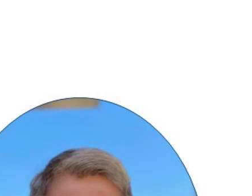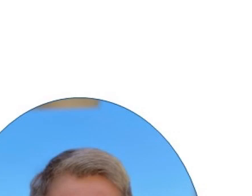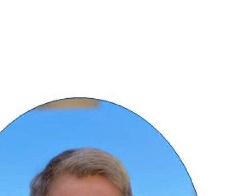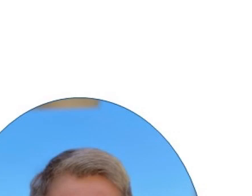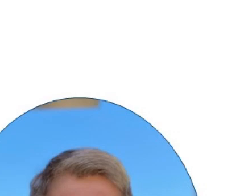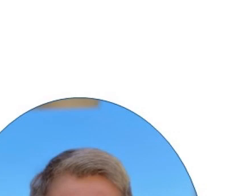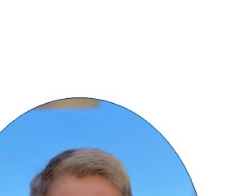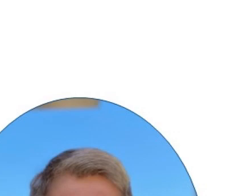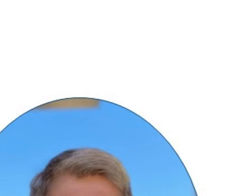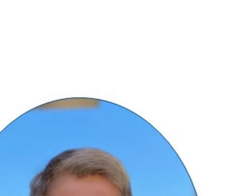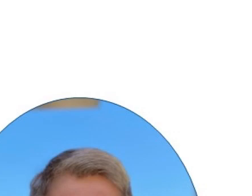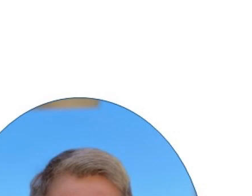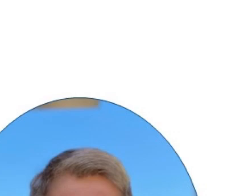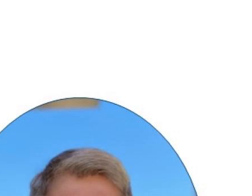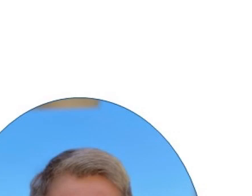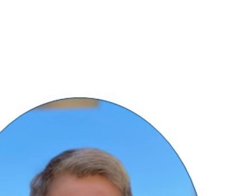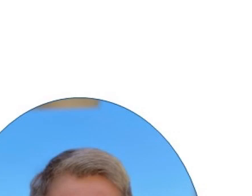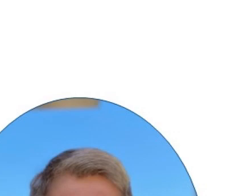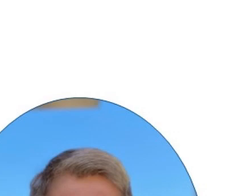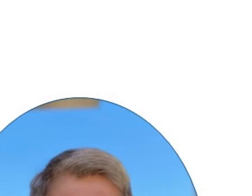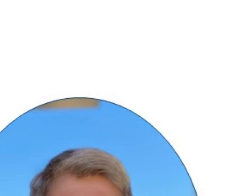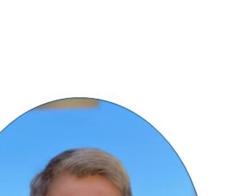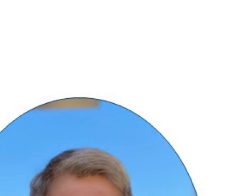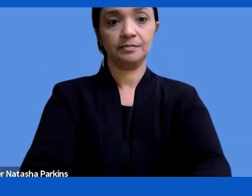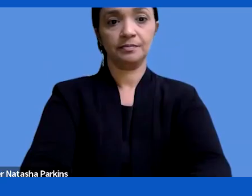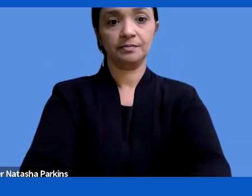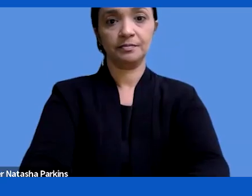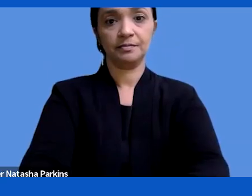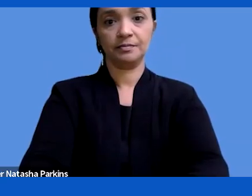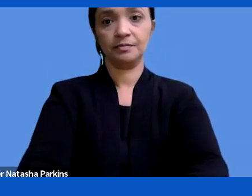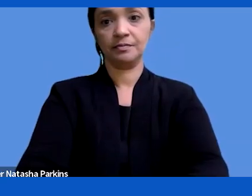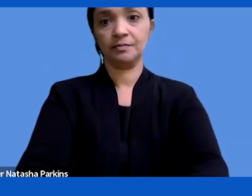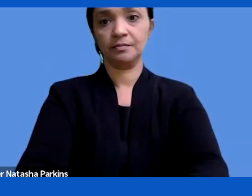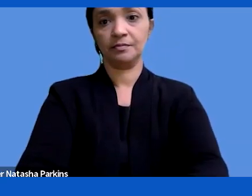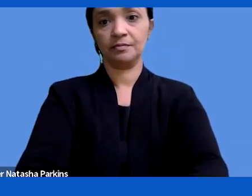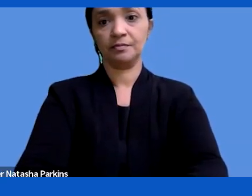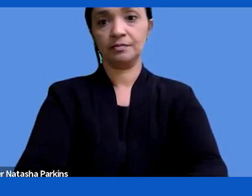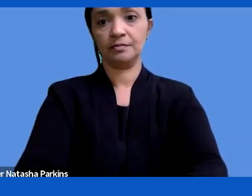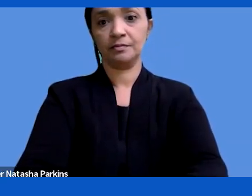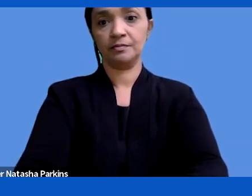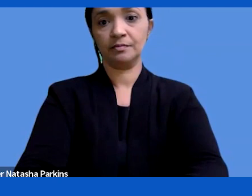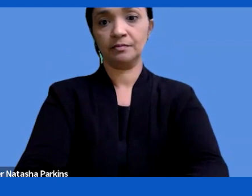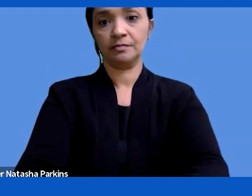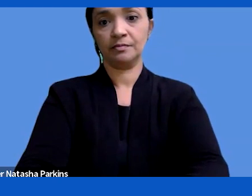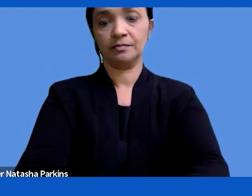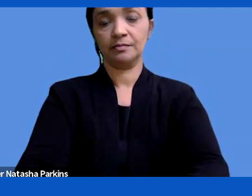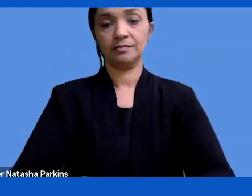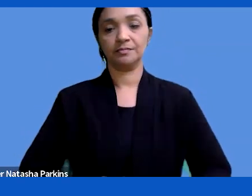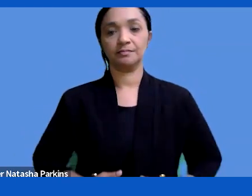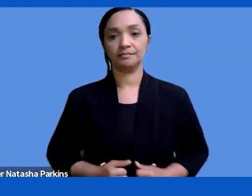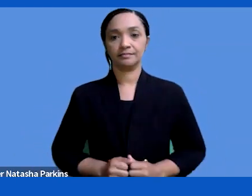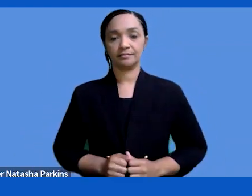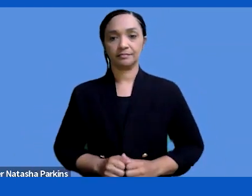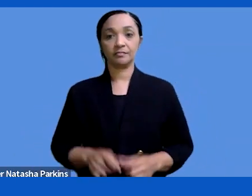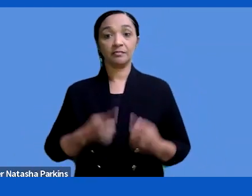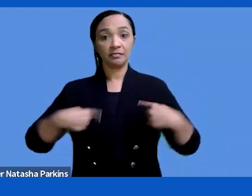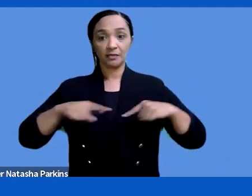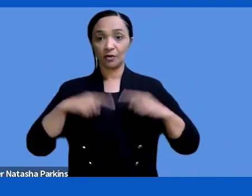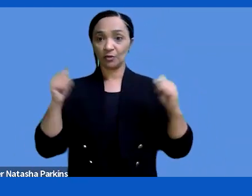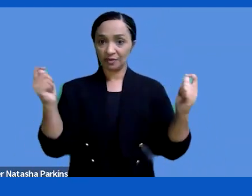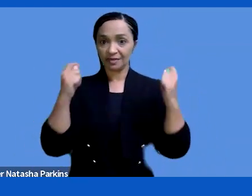Okay. Where we left off, celebrating the third anniversary. My